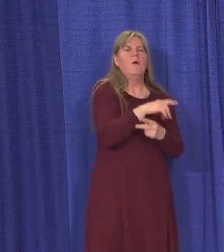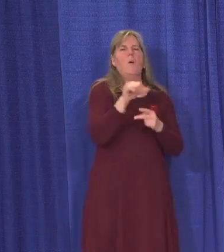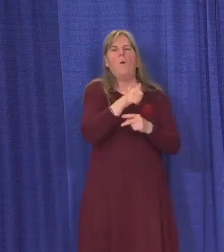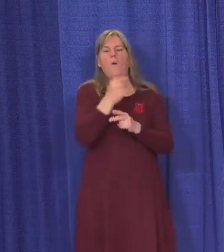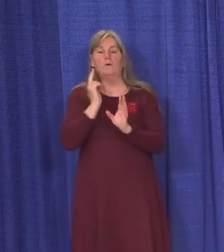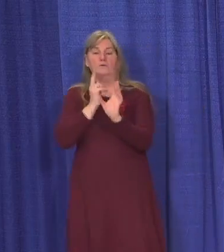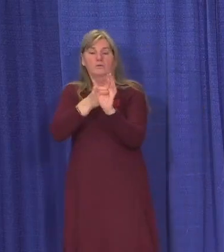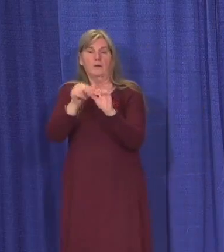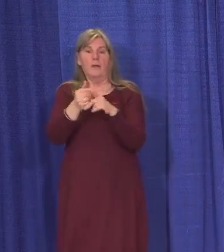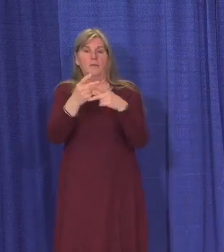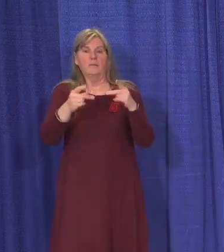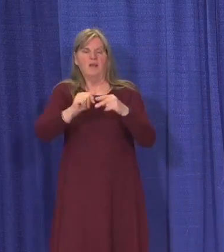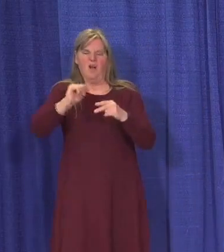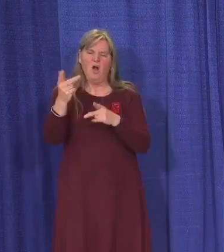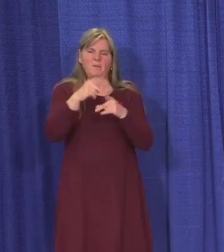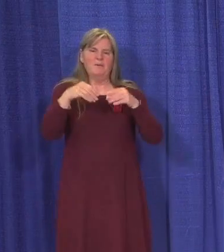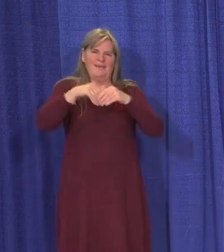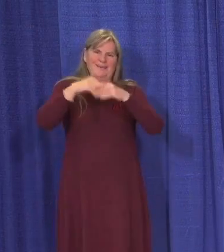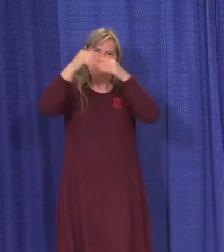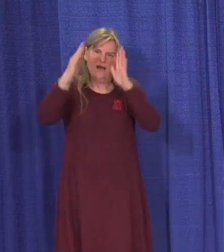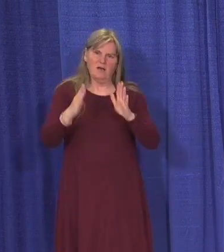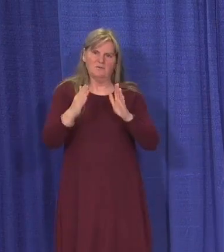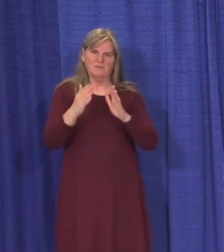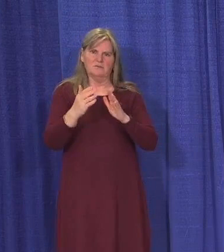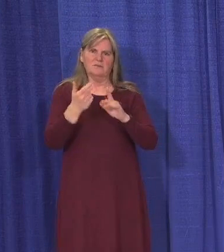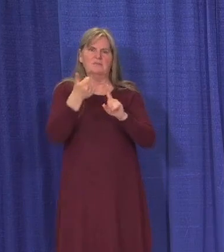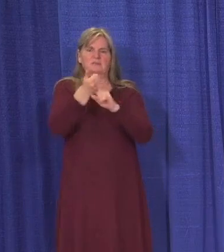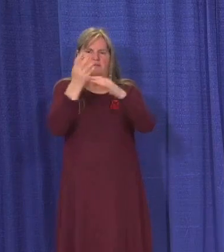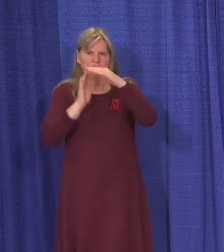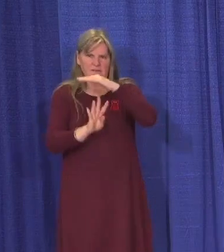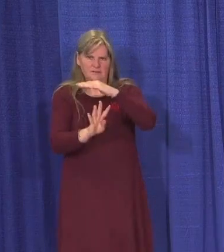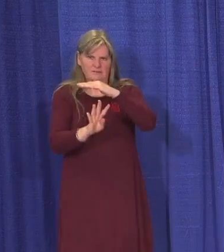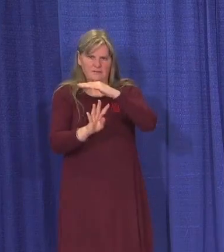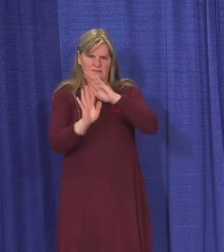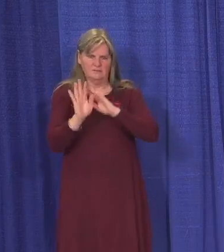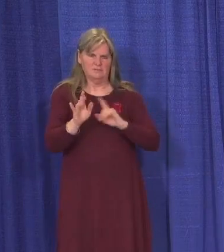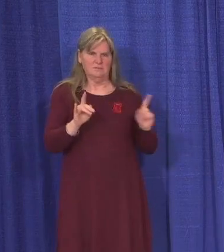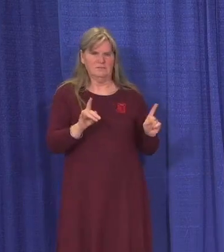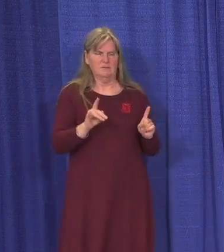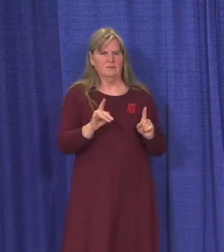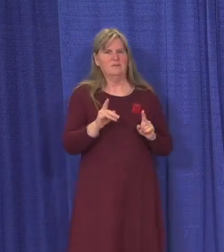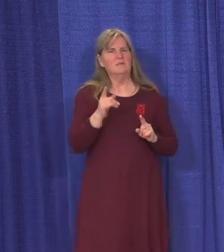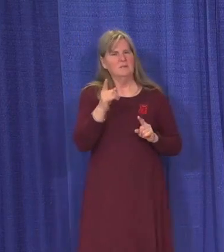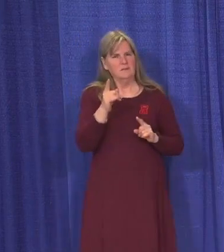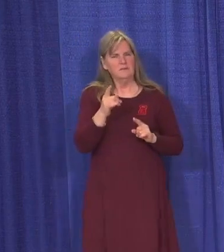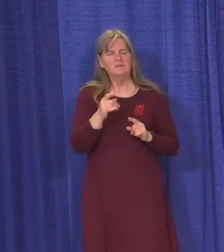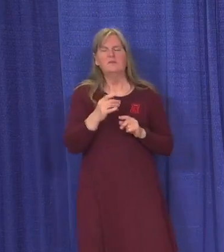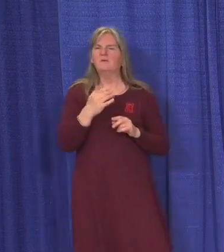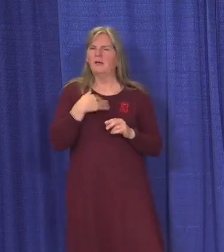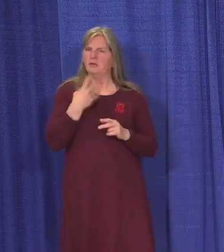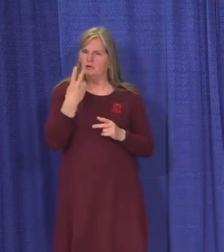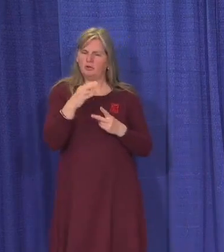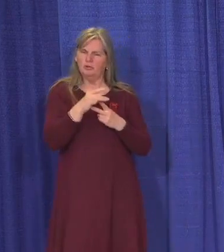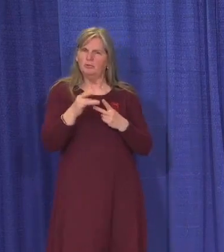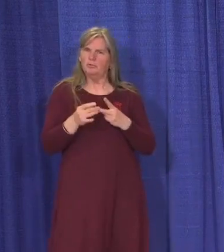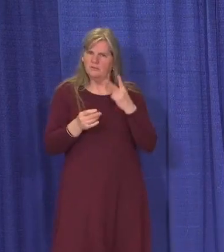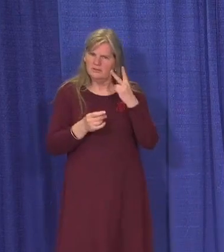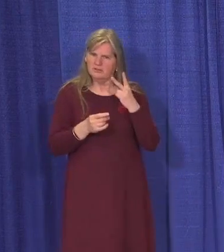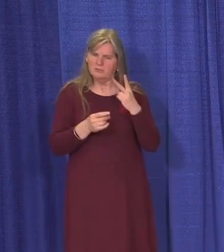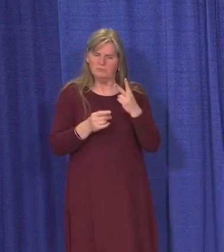should take place in one of two ways. The traveller should isolate at home, alone or if their house